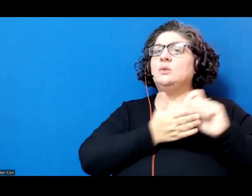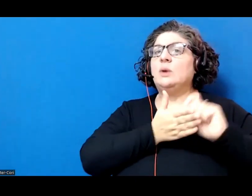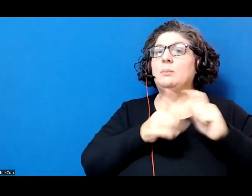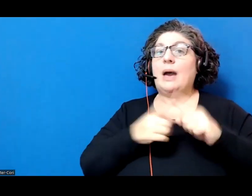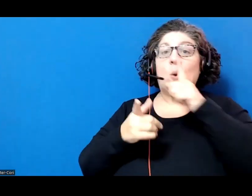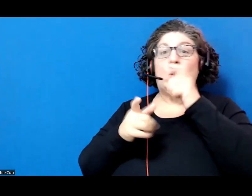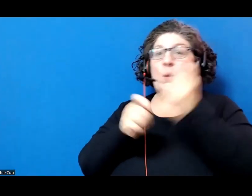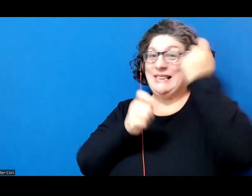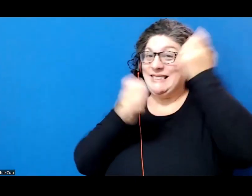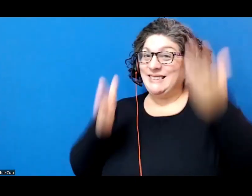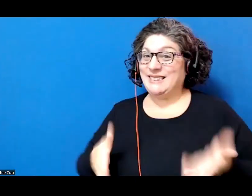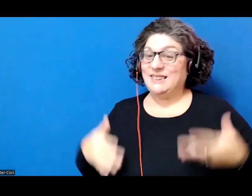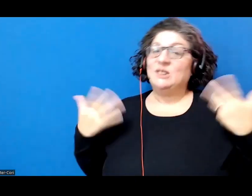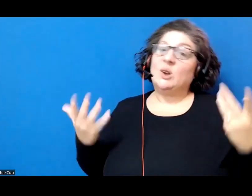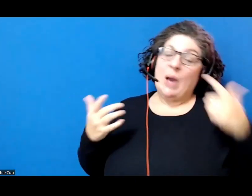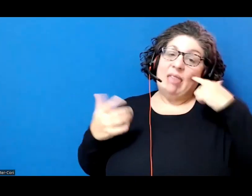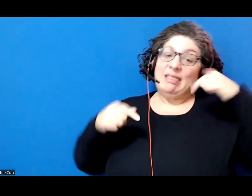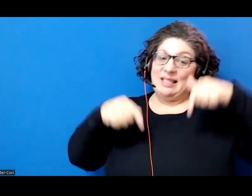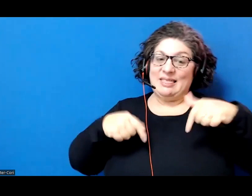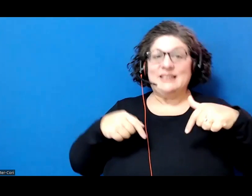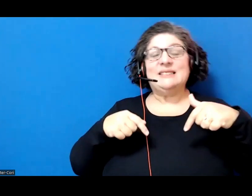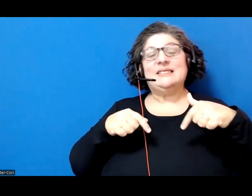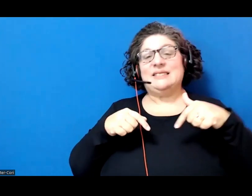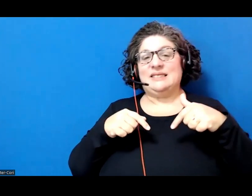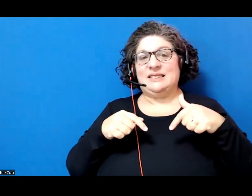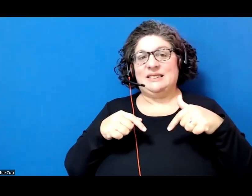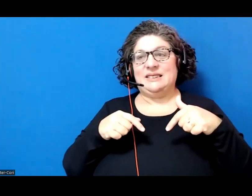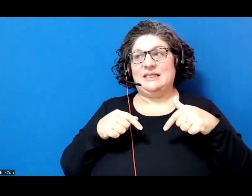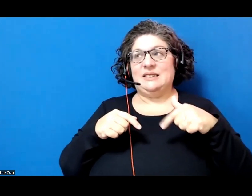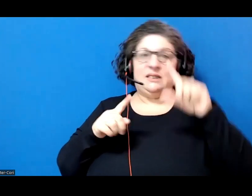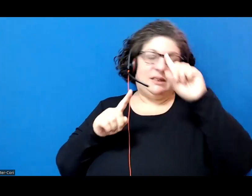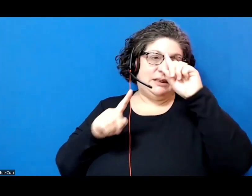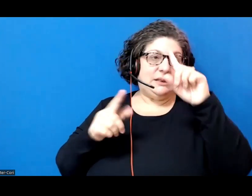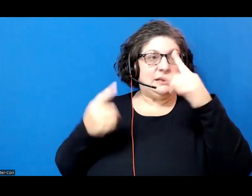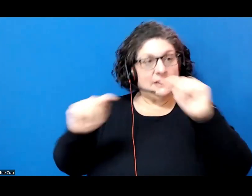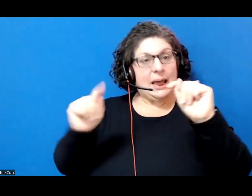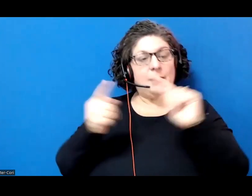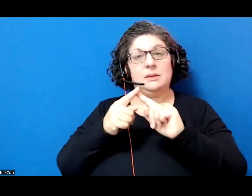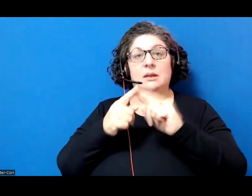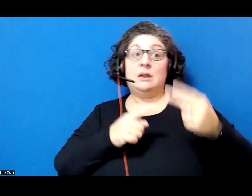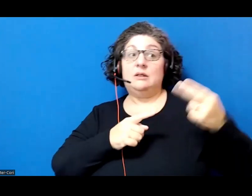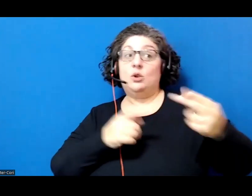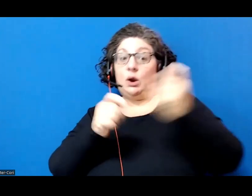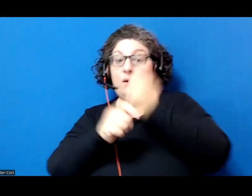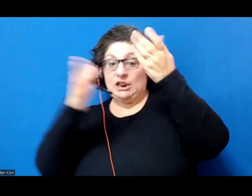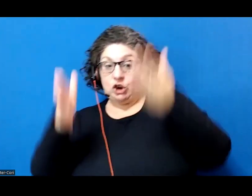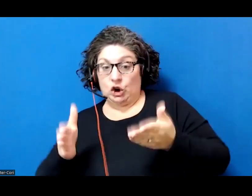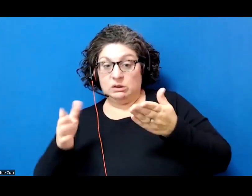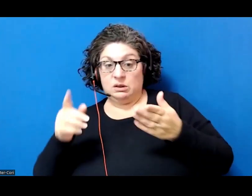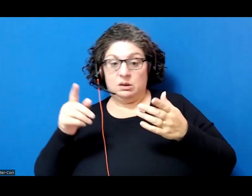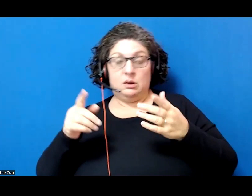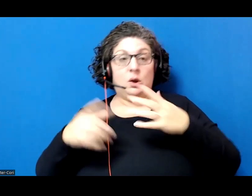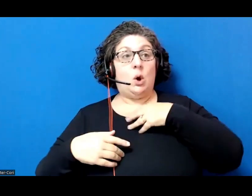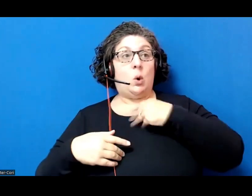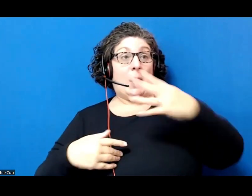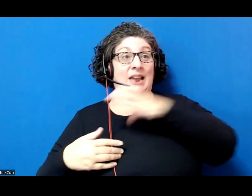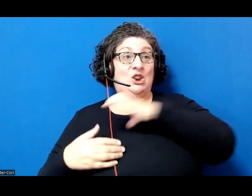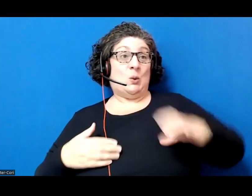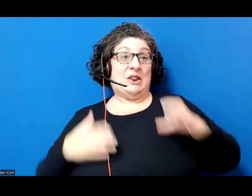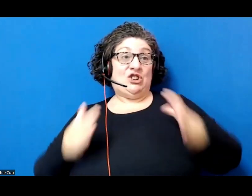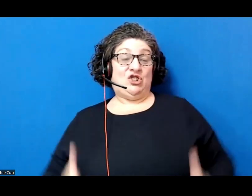And I think this is an attempt by historical victors of white Christian man in this country.